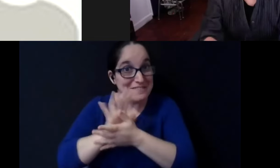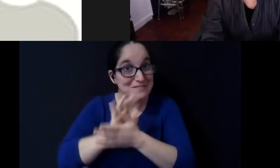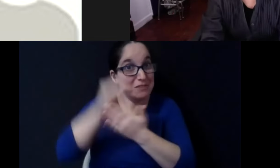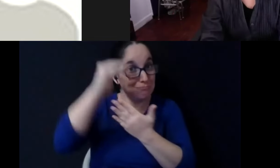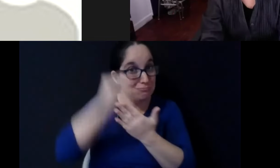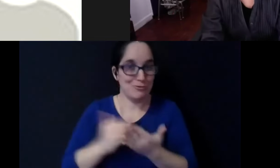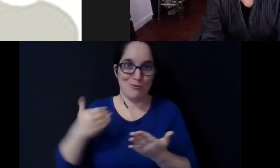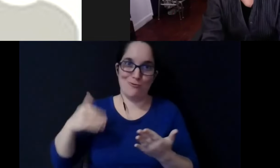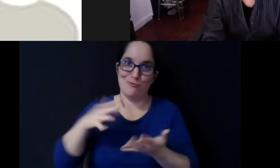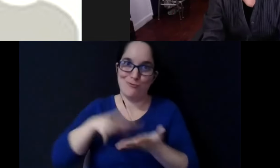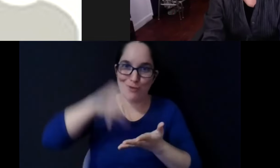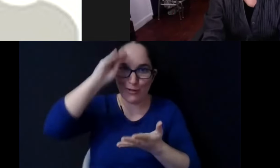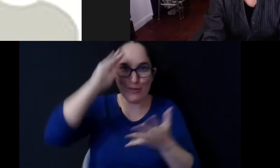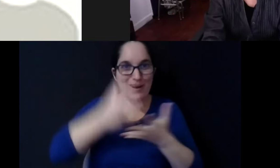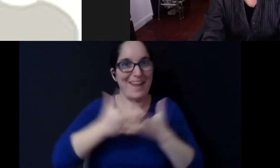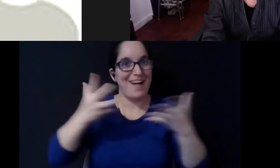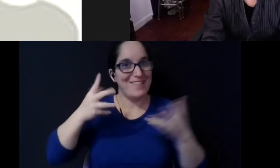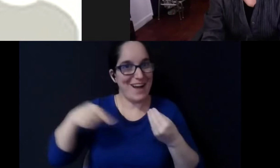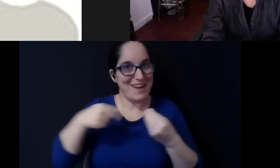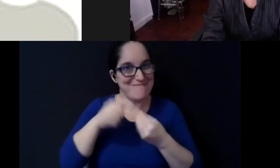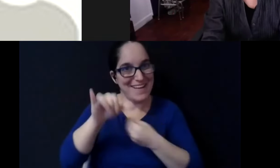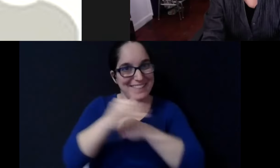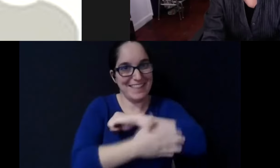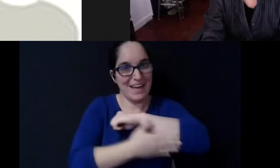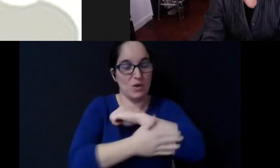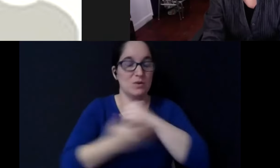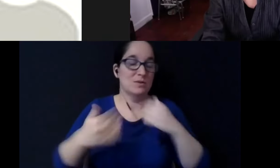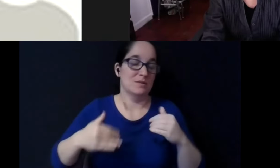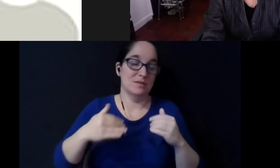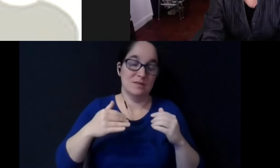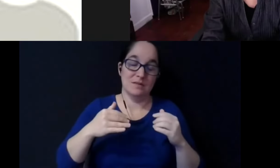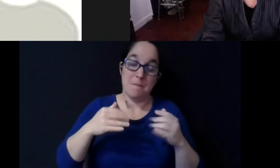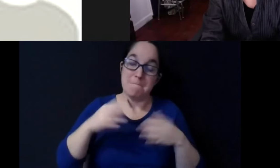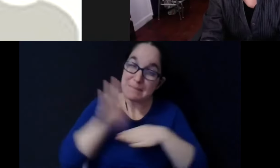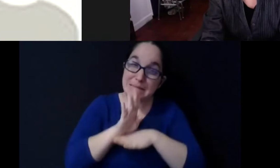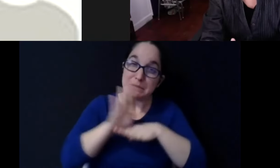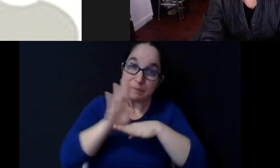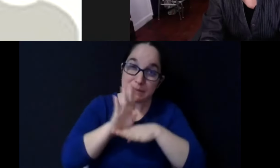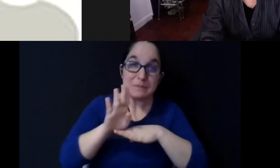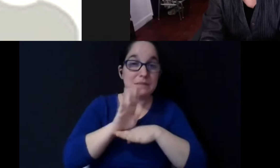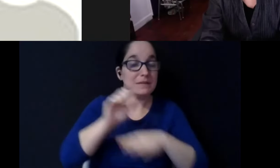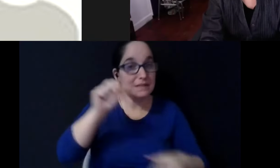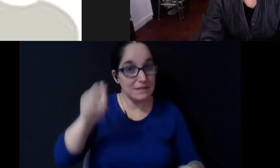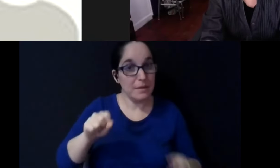Taiwan now and it's been an intense and busy semester but the level of everyone's understanding